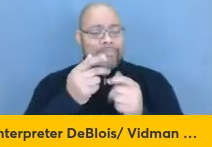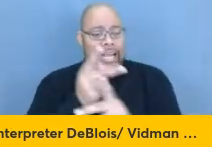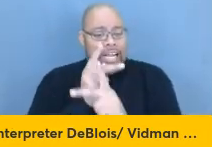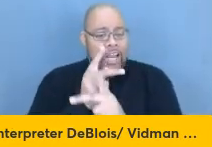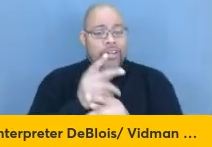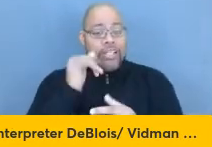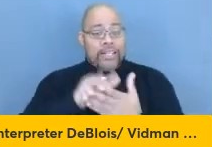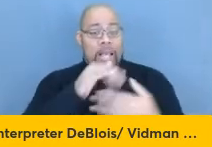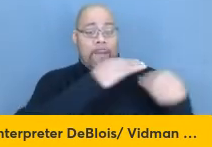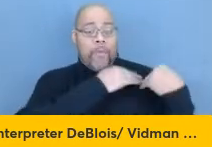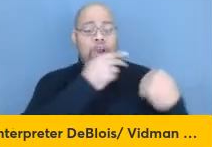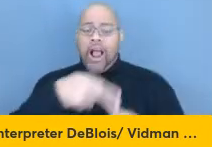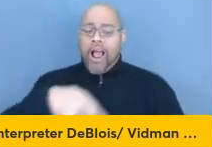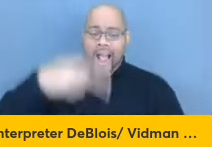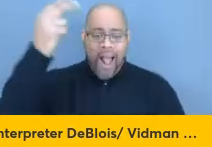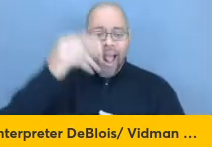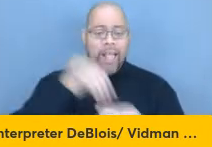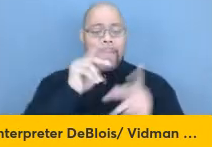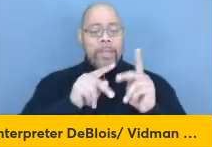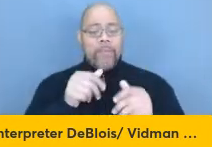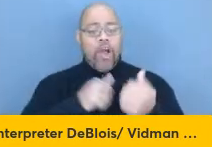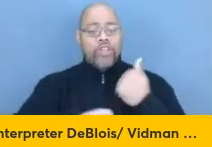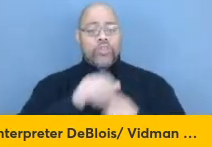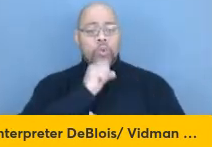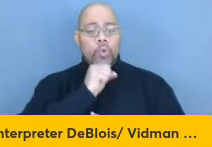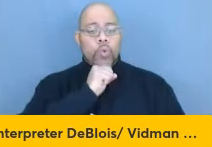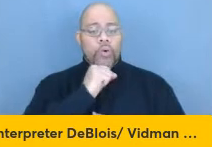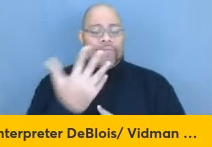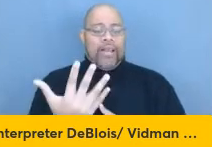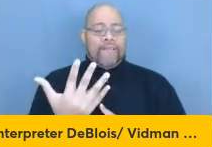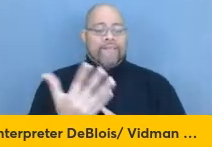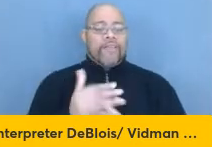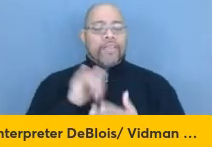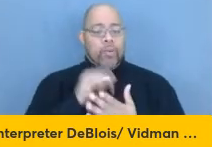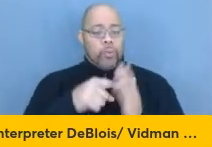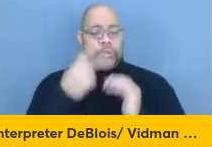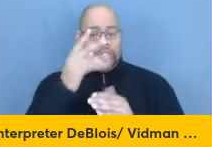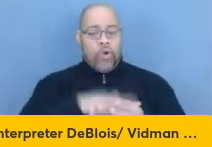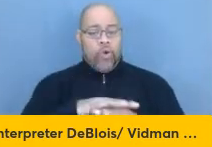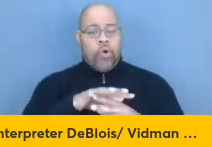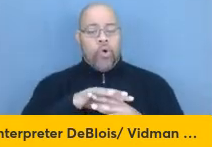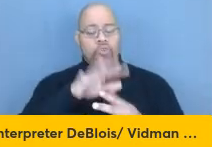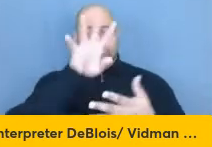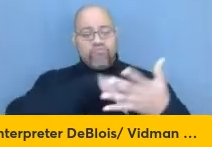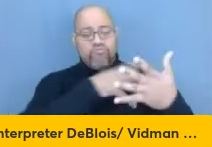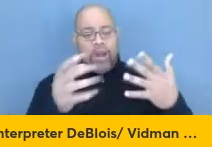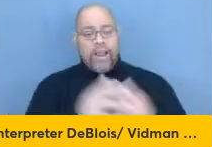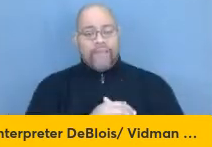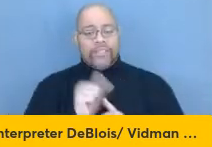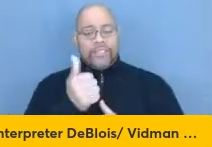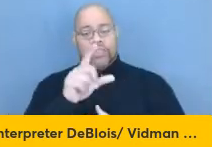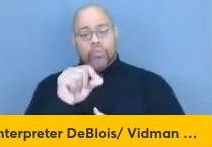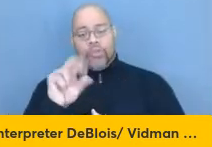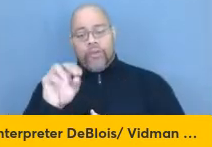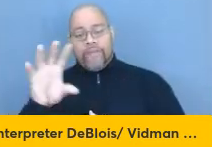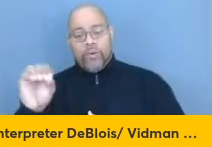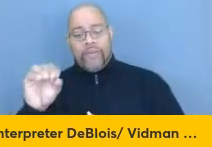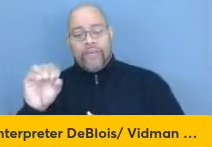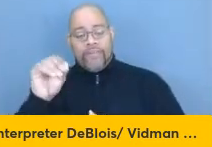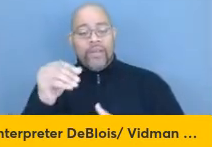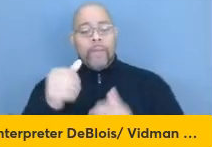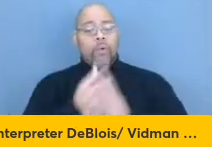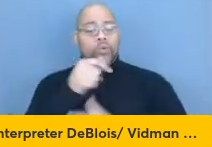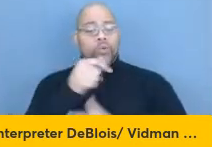very high in people under the age of five, that's what you're seeing on the graph. 1020 3040 50 Most of you are in this range